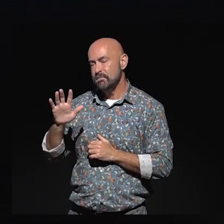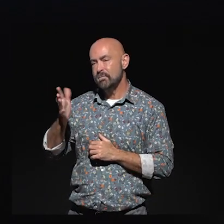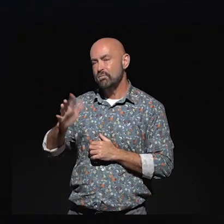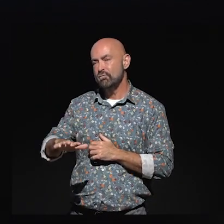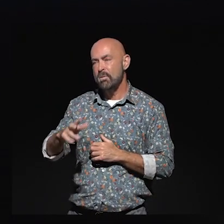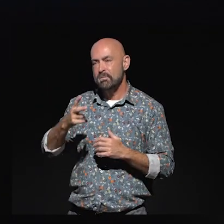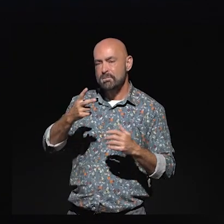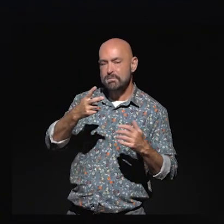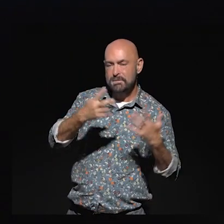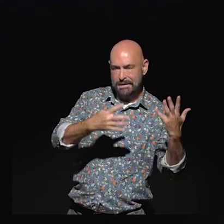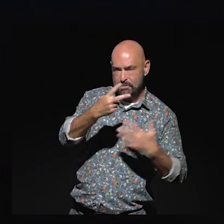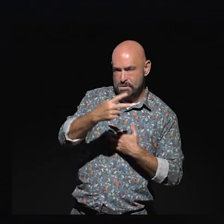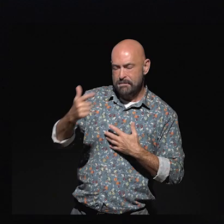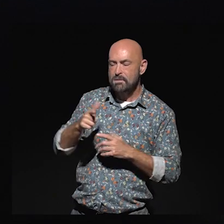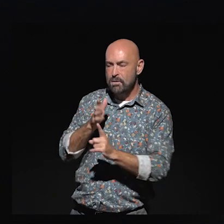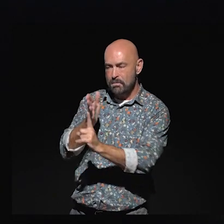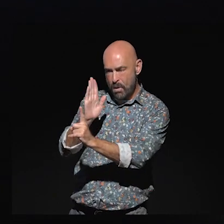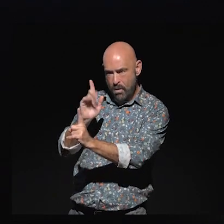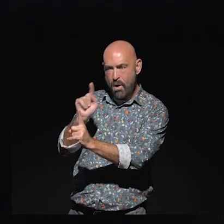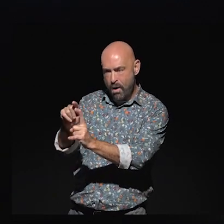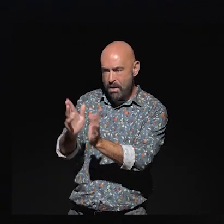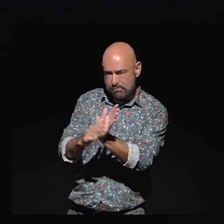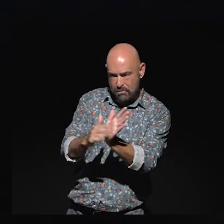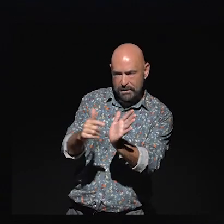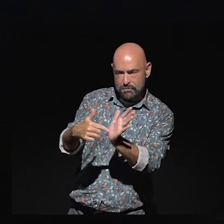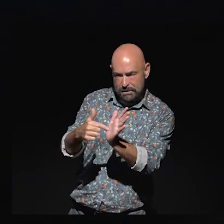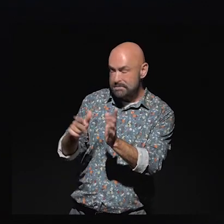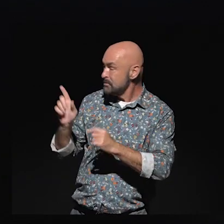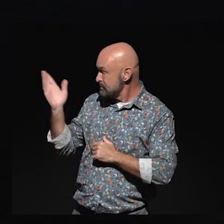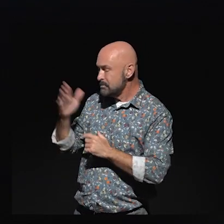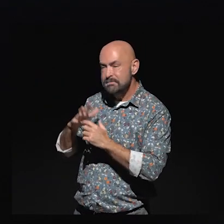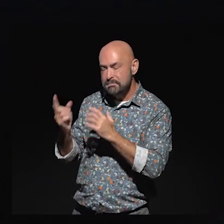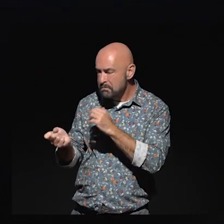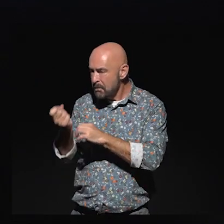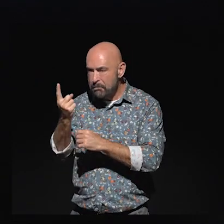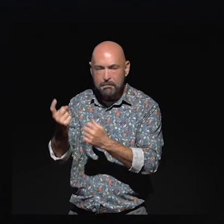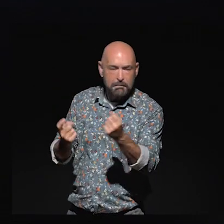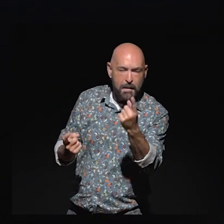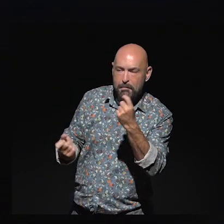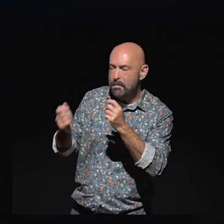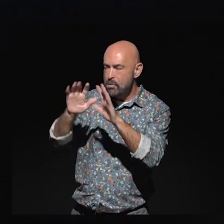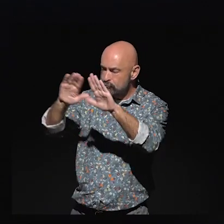you begin to be able to recognise Marie-Therese wherever she shows up, the rounded forms,